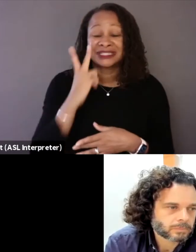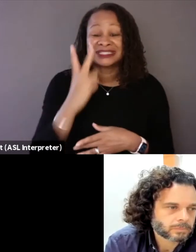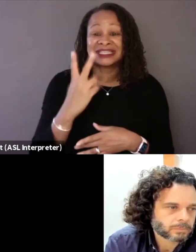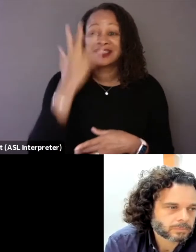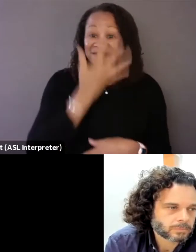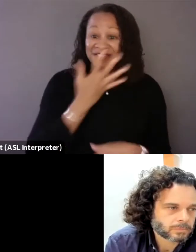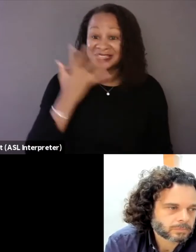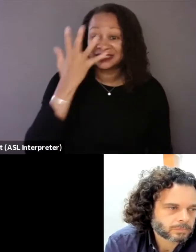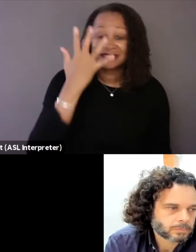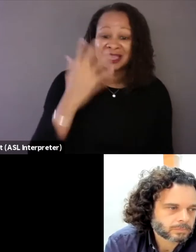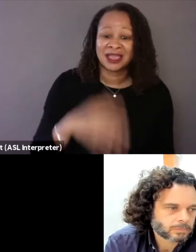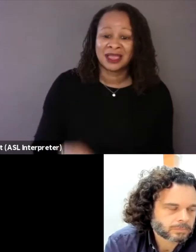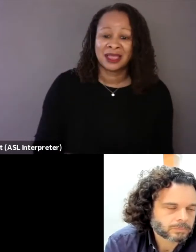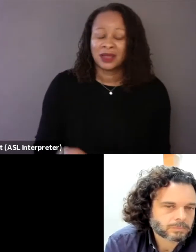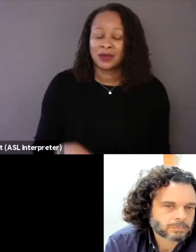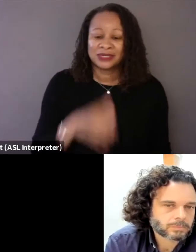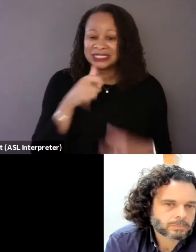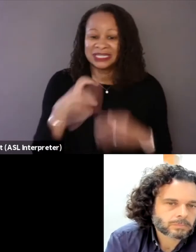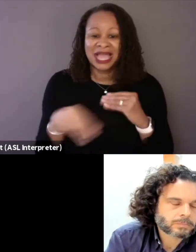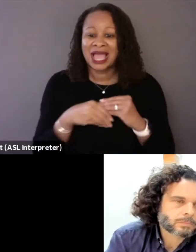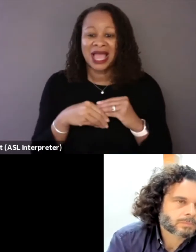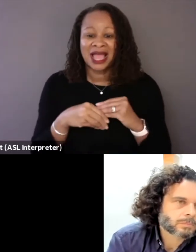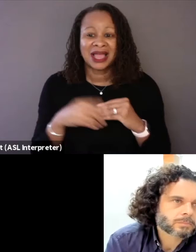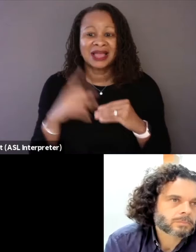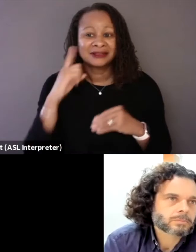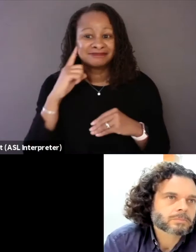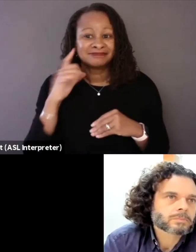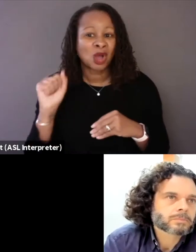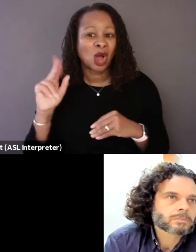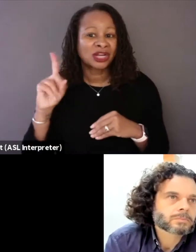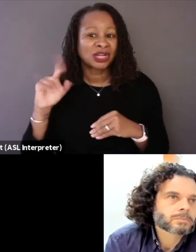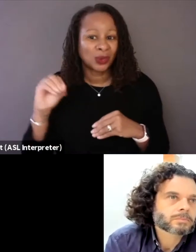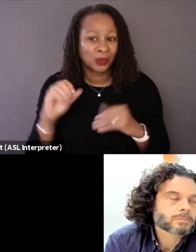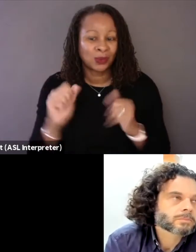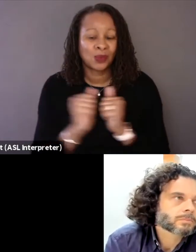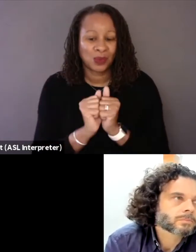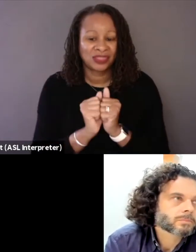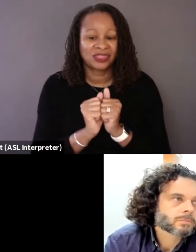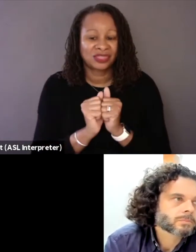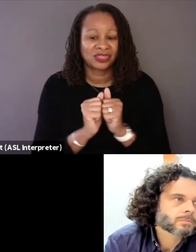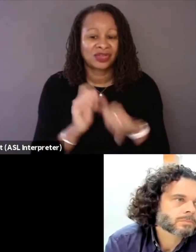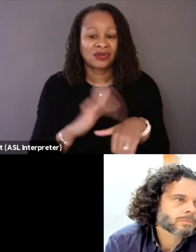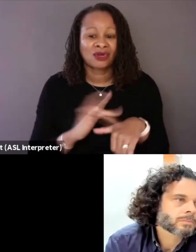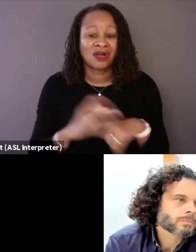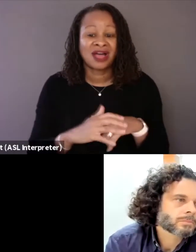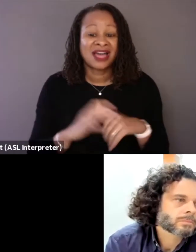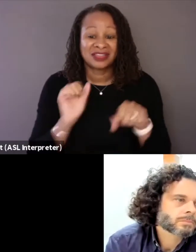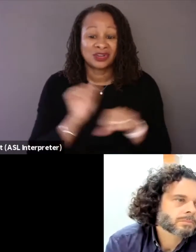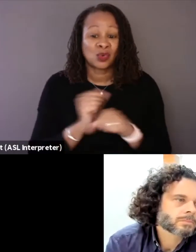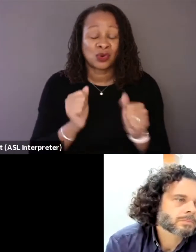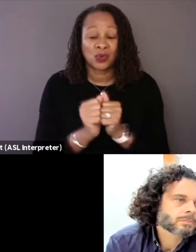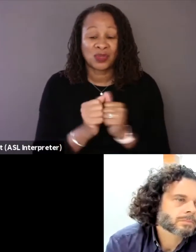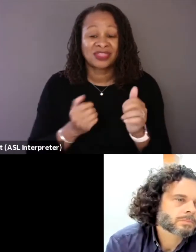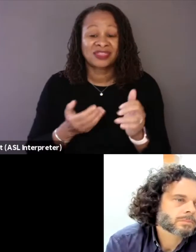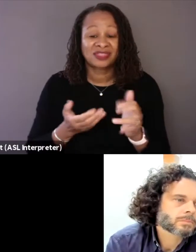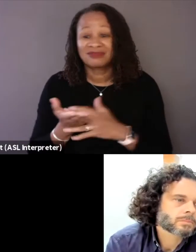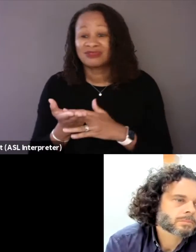We did not put the audio in with the call and that had to be worked with a legal because some of those, that information couldn't disclose.